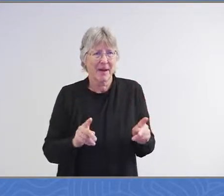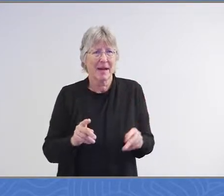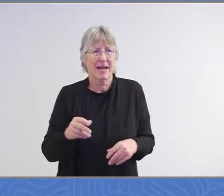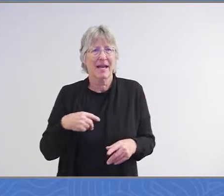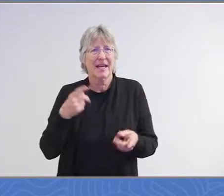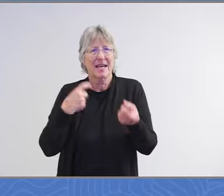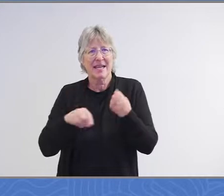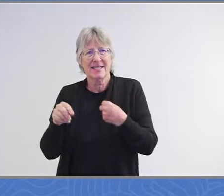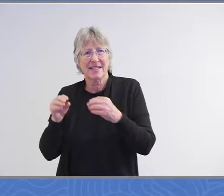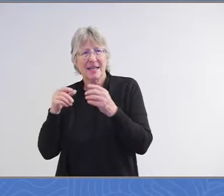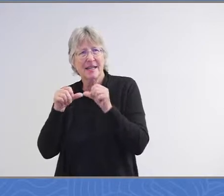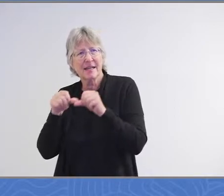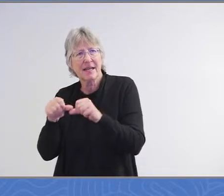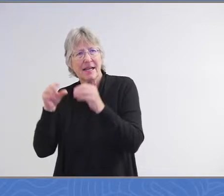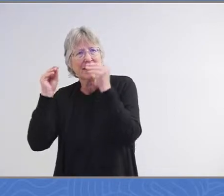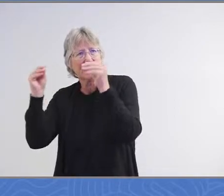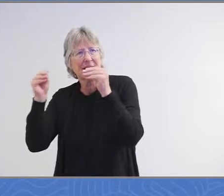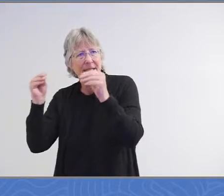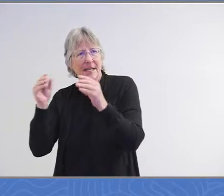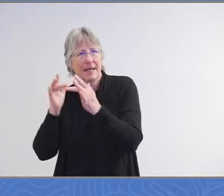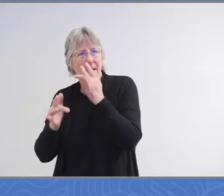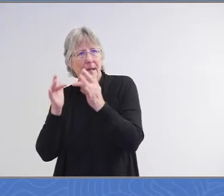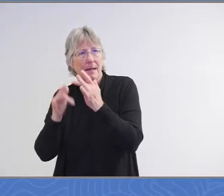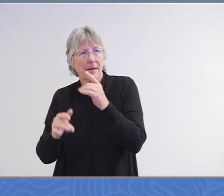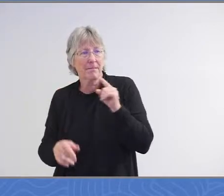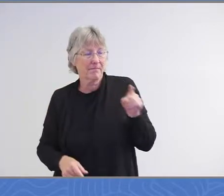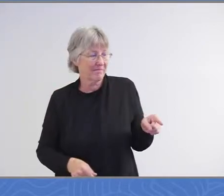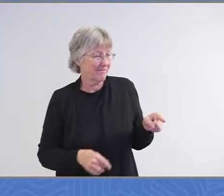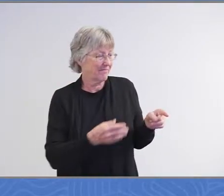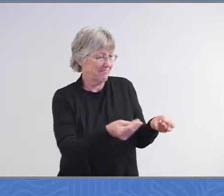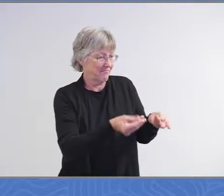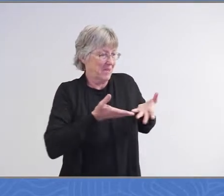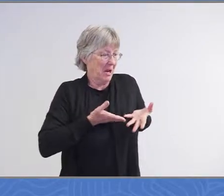which will possibly cause me to catch the virus and die